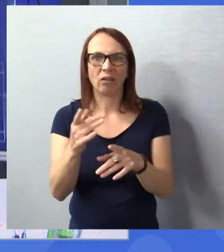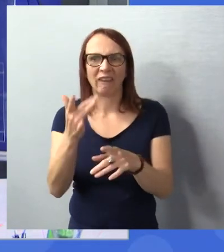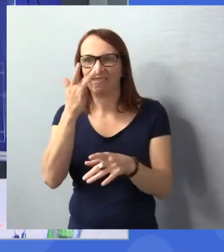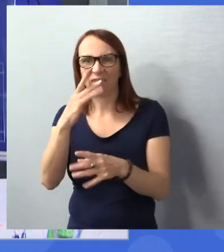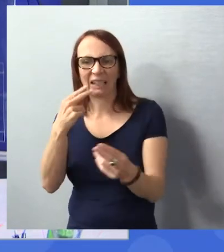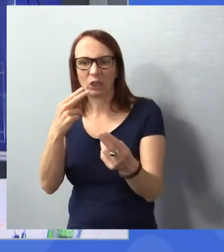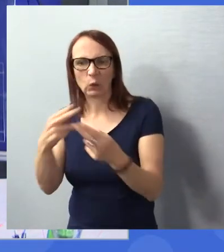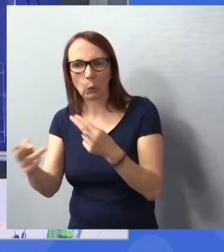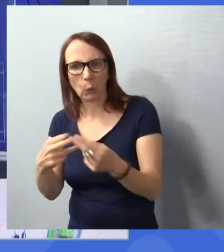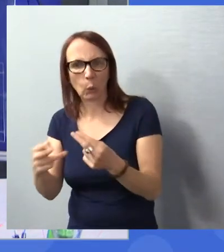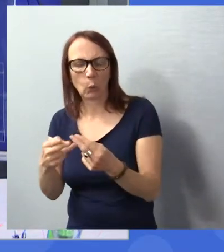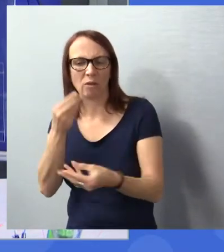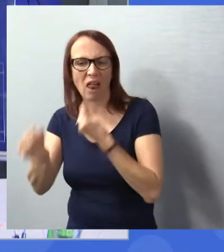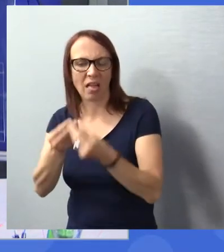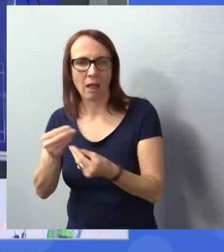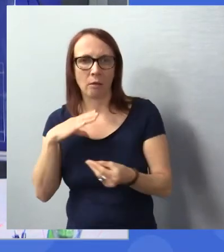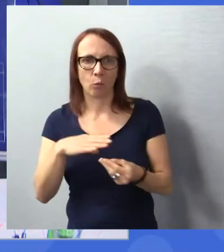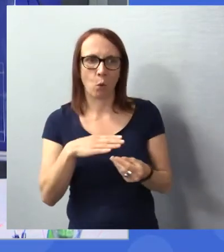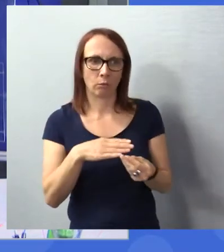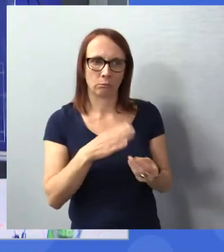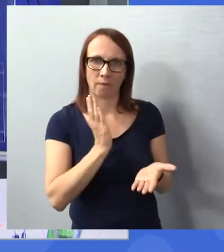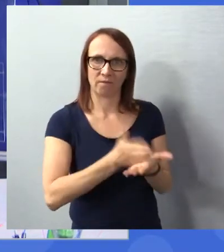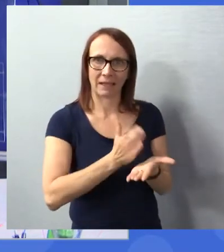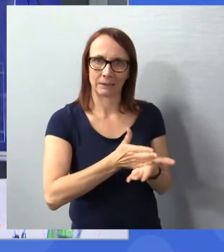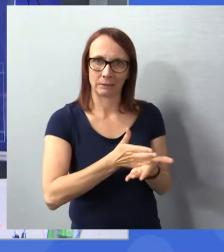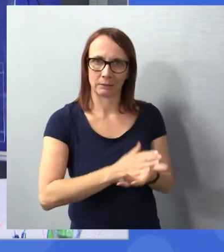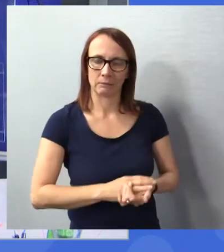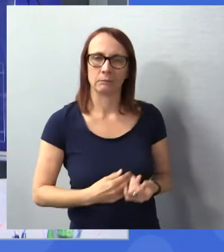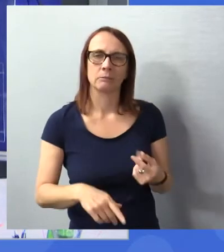so that everybody can make their decisions independently the second one